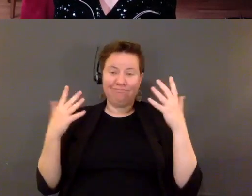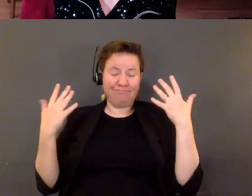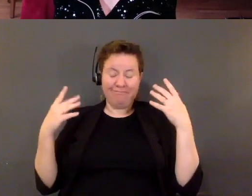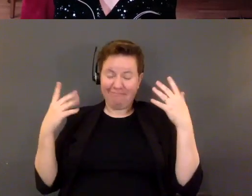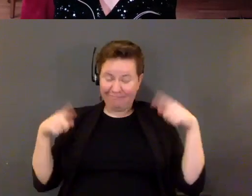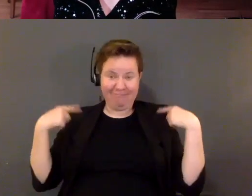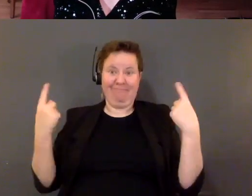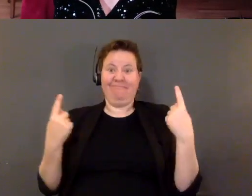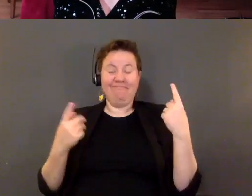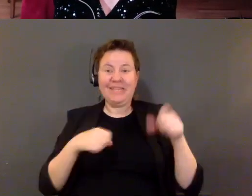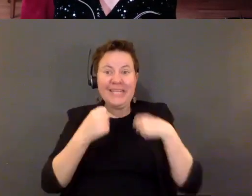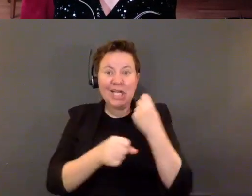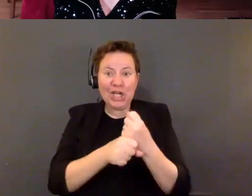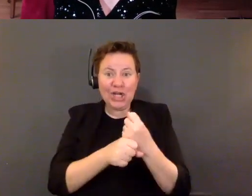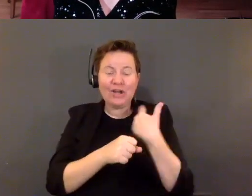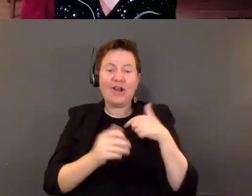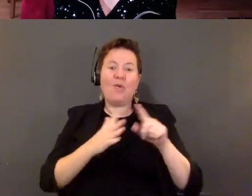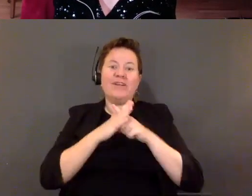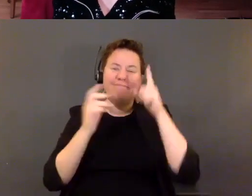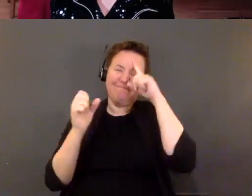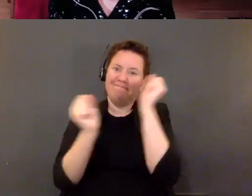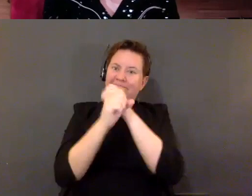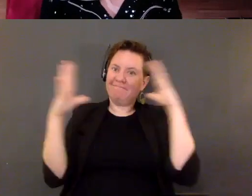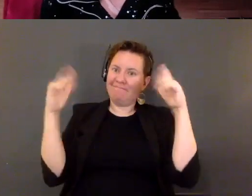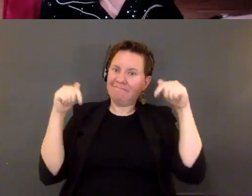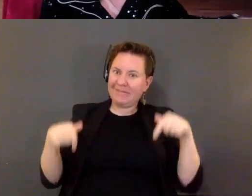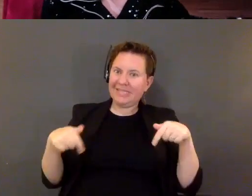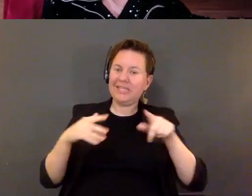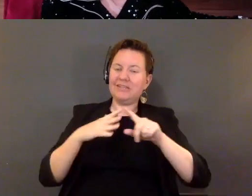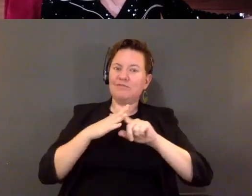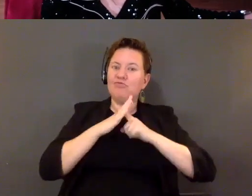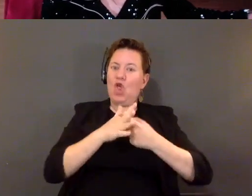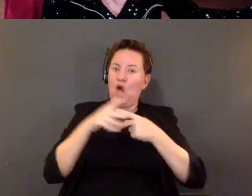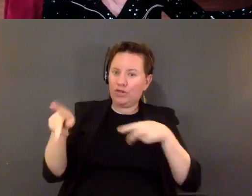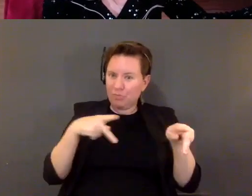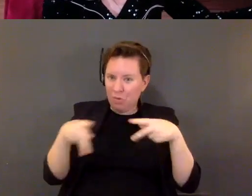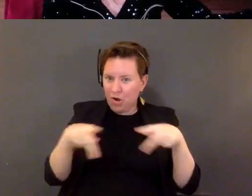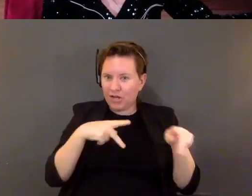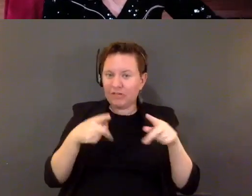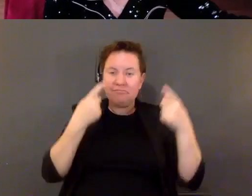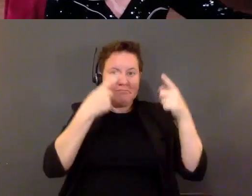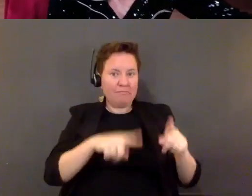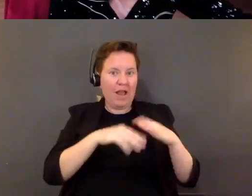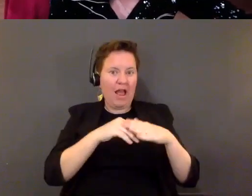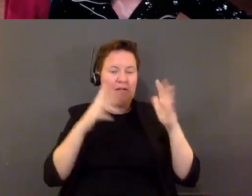we originally imagined that this very launch party was going to be held at a venue not